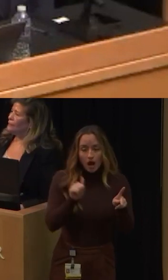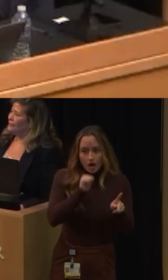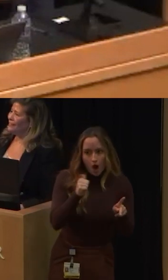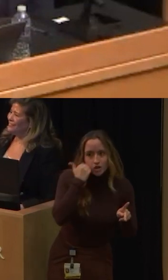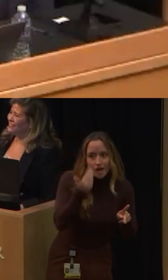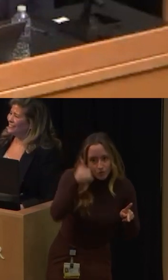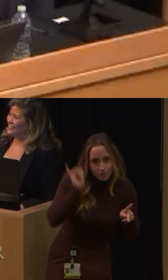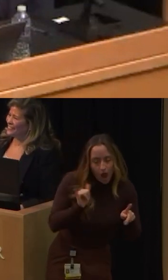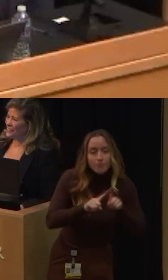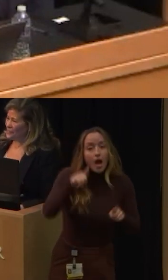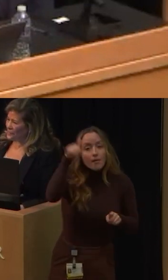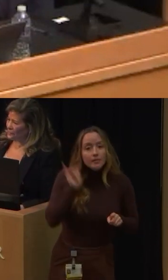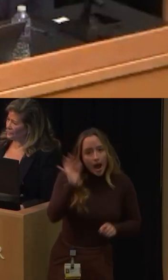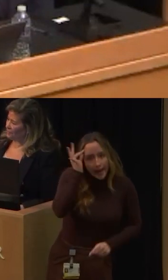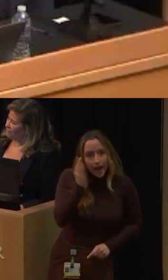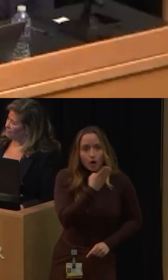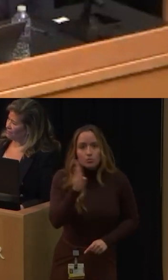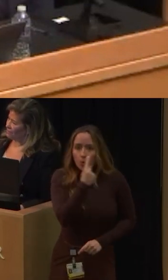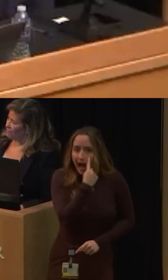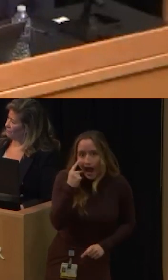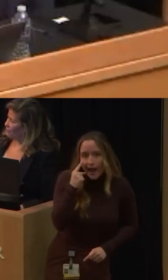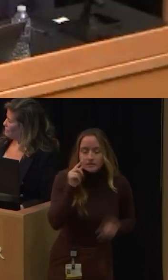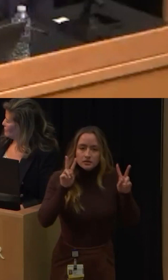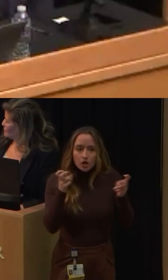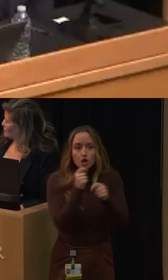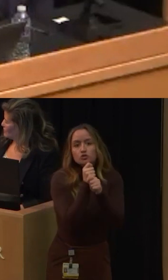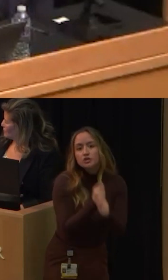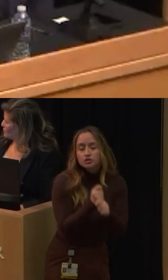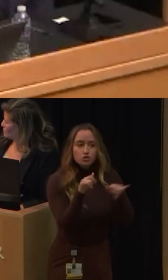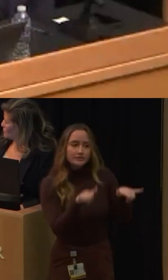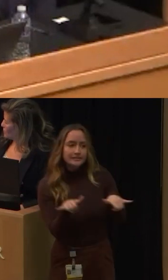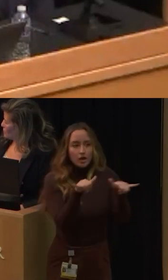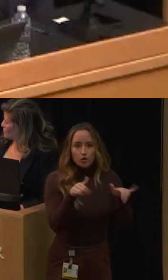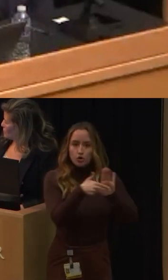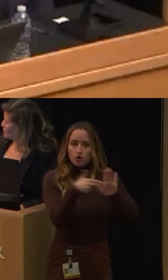But blonde hair, blue eye, you know, traditional standard of beauty,